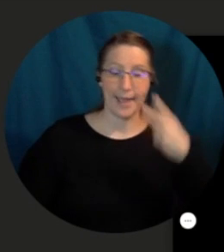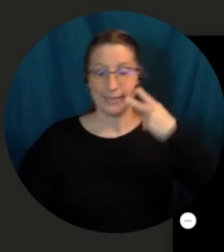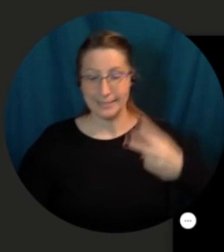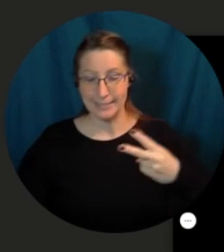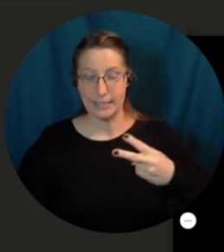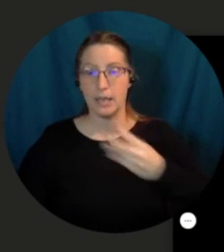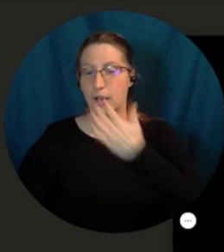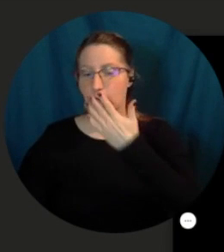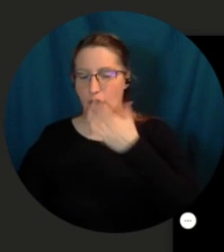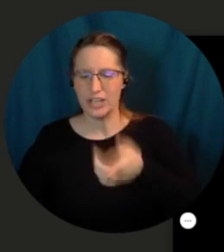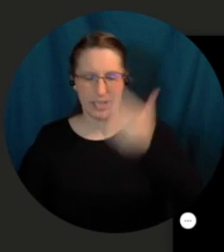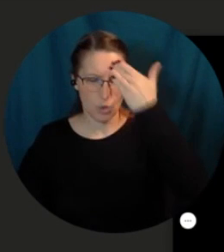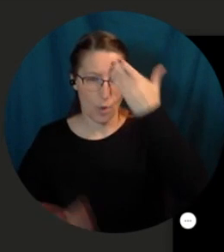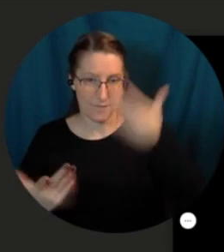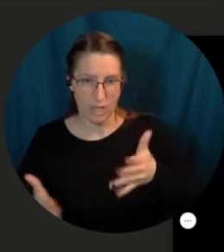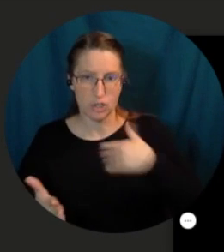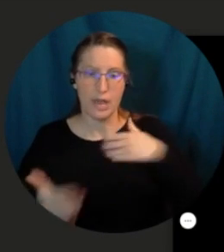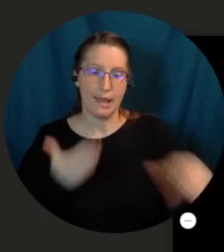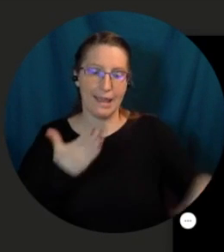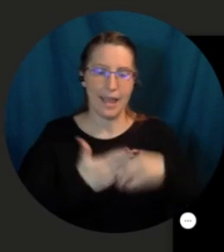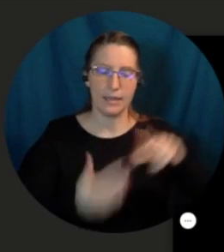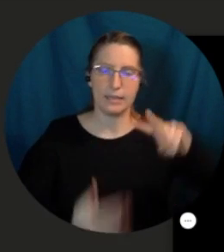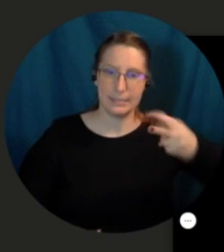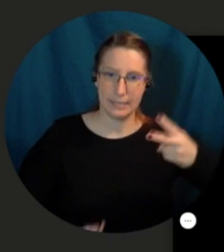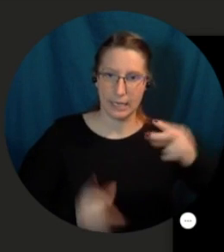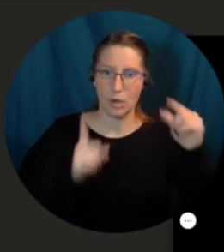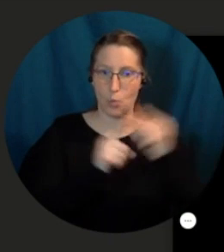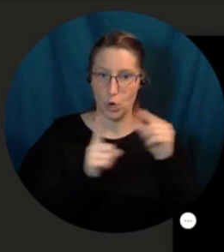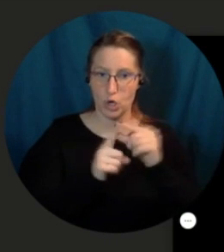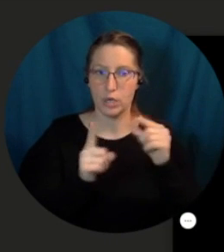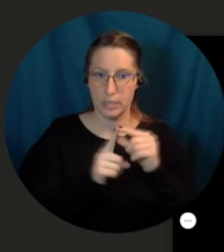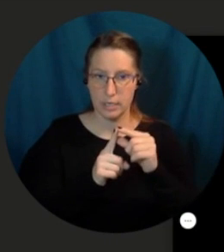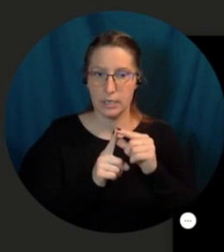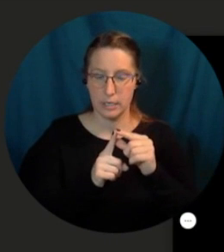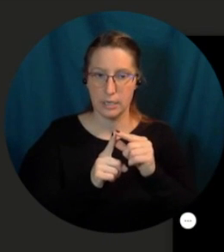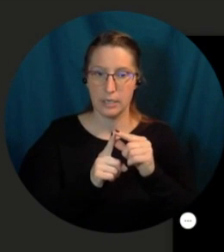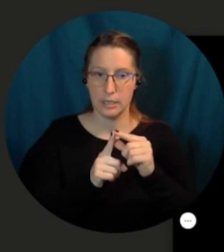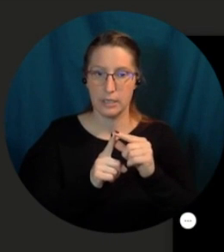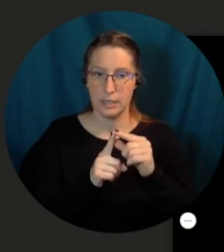Adding the second word was something to add on to the activity.